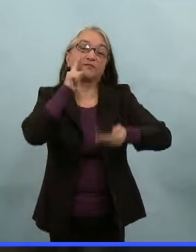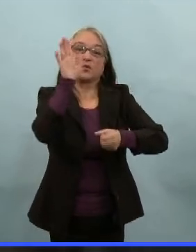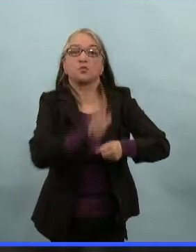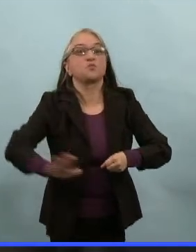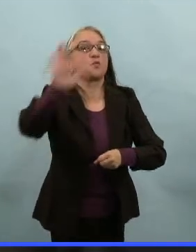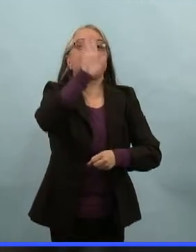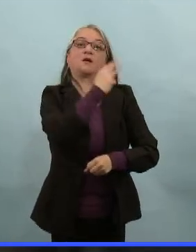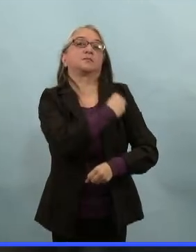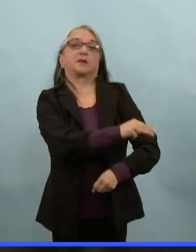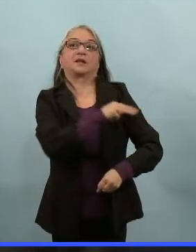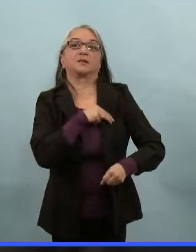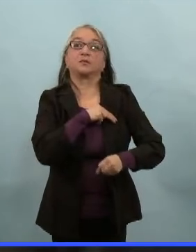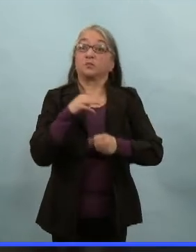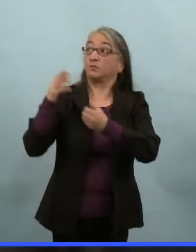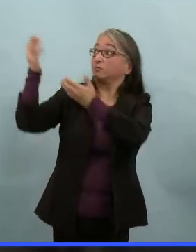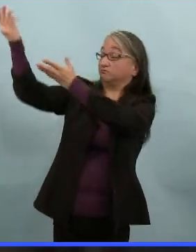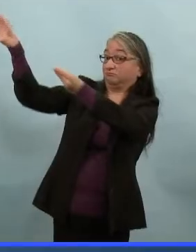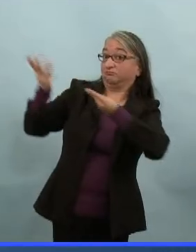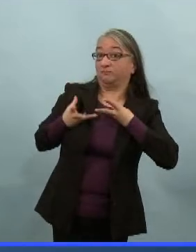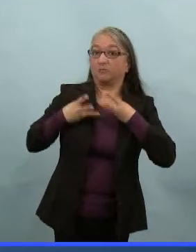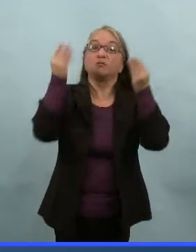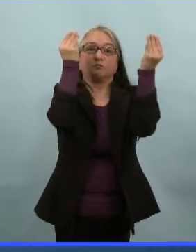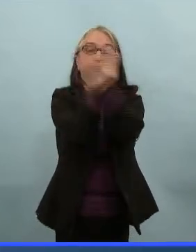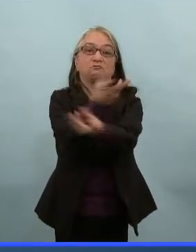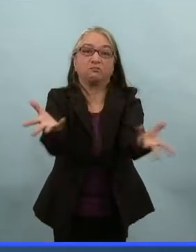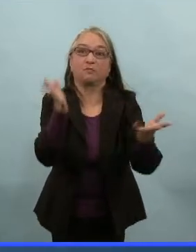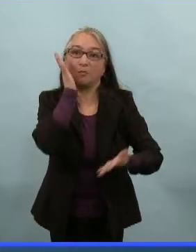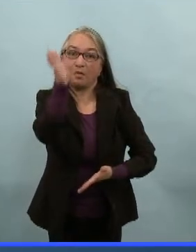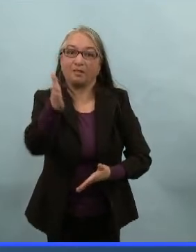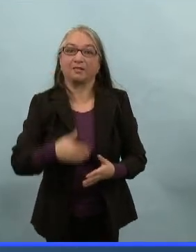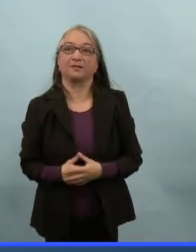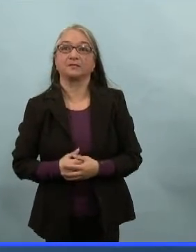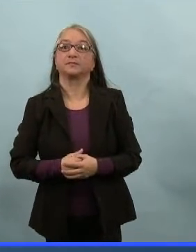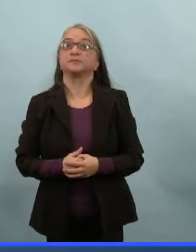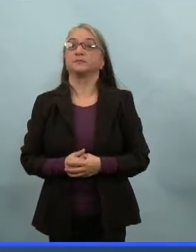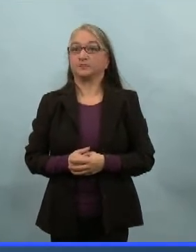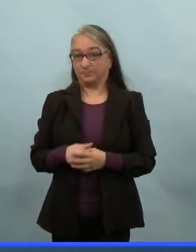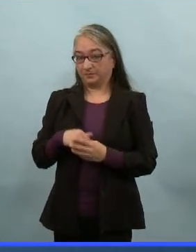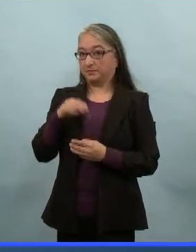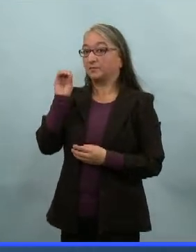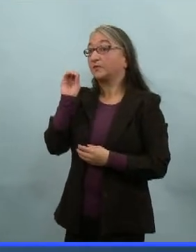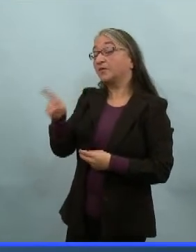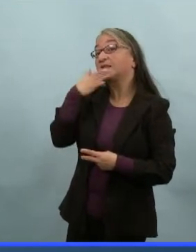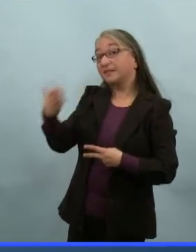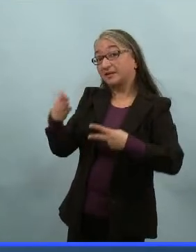we will provide that to everyone okay thank you very much i'd also like to ask about um